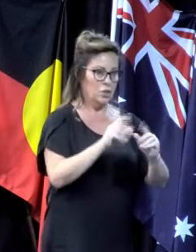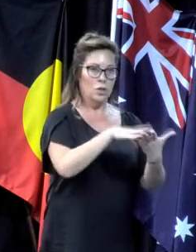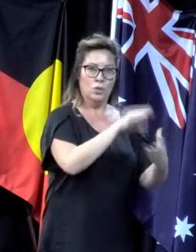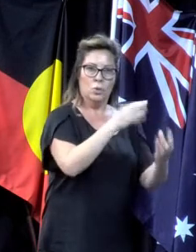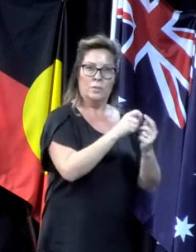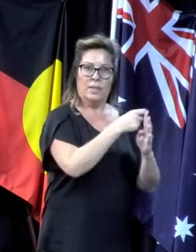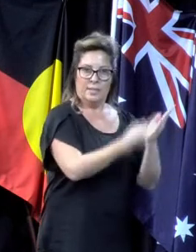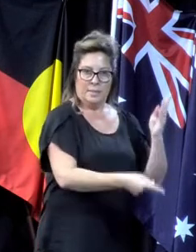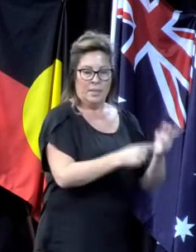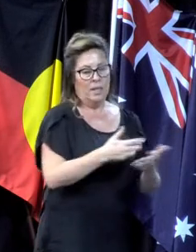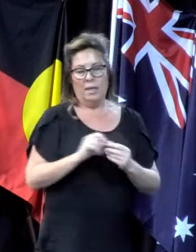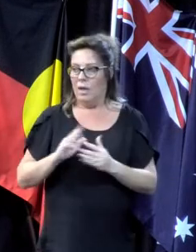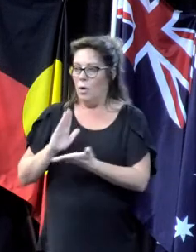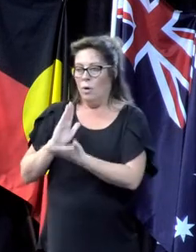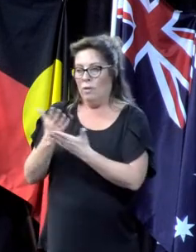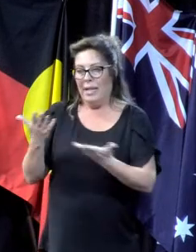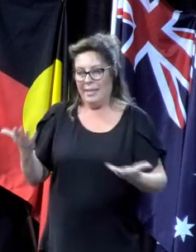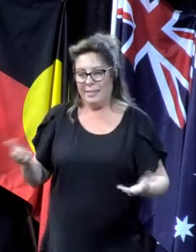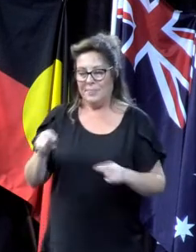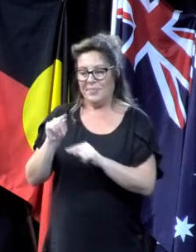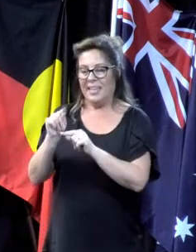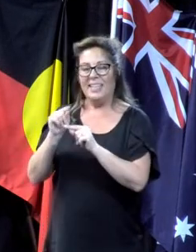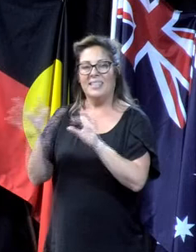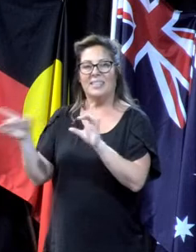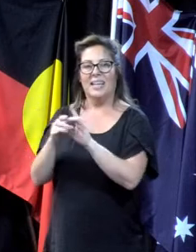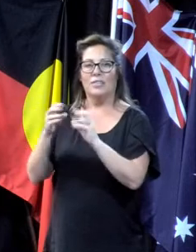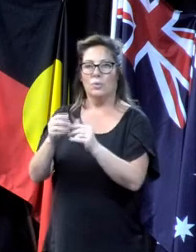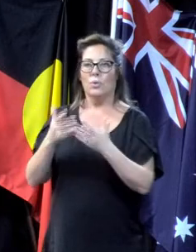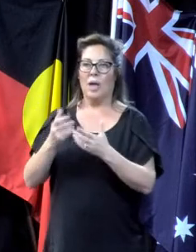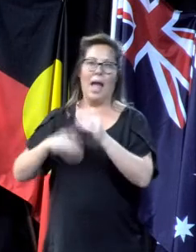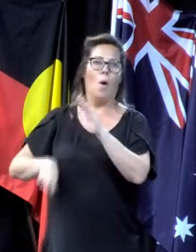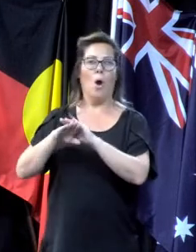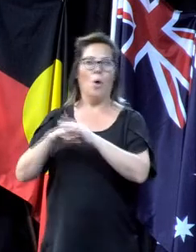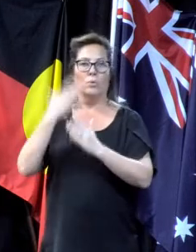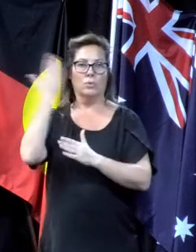plan. And we prioritise professional learning for our teachers that are